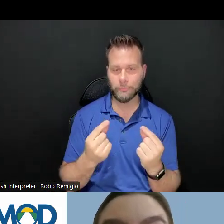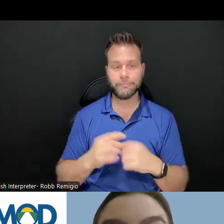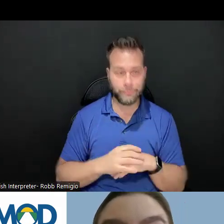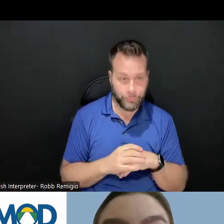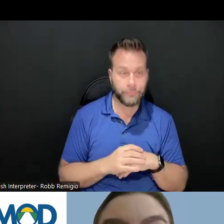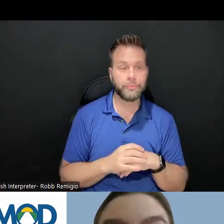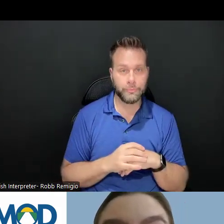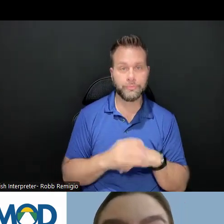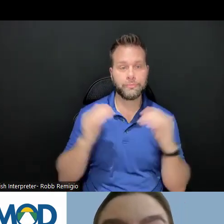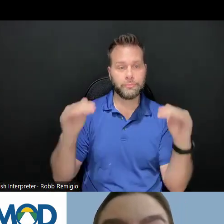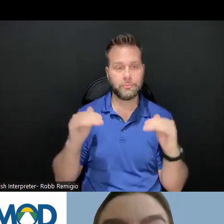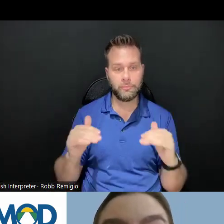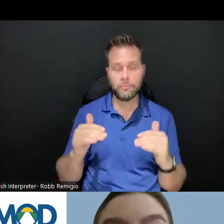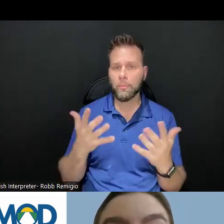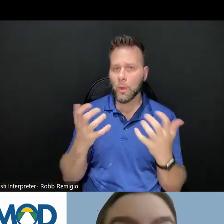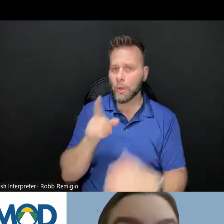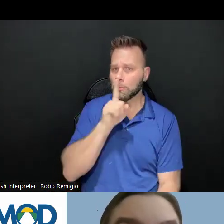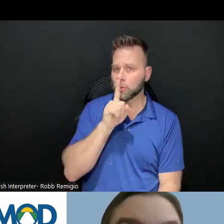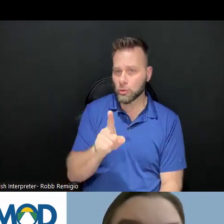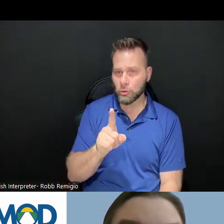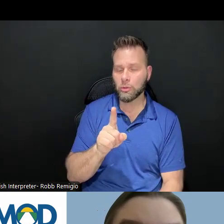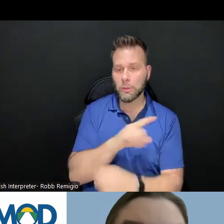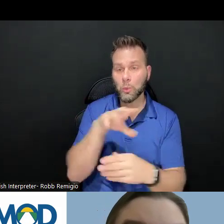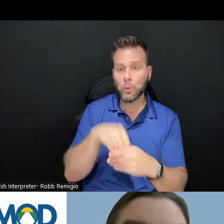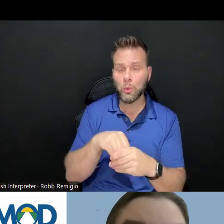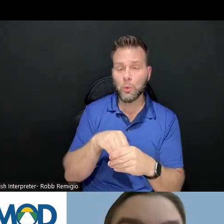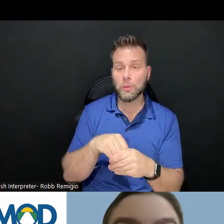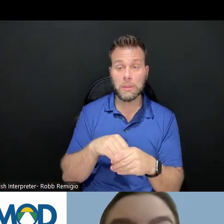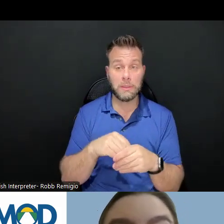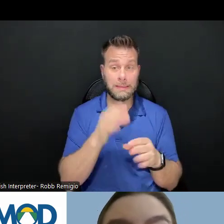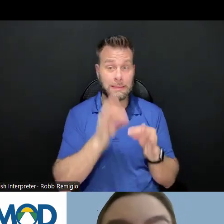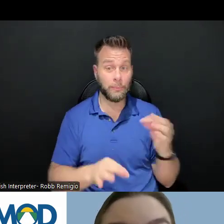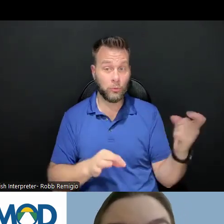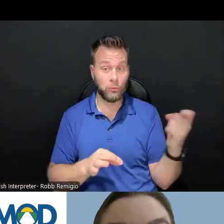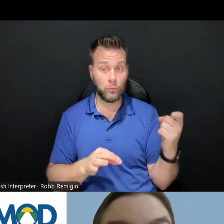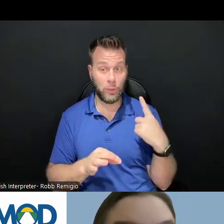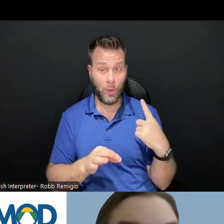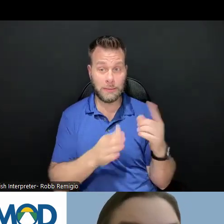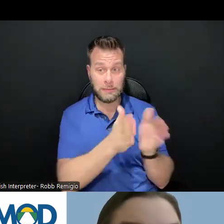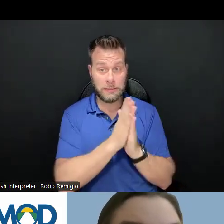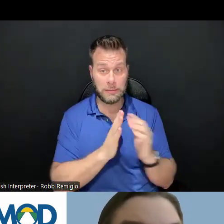You want to make sure that that includes knowing how to respond to simple requests.